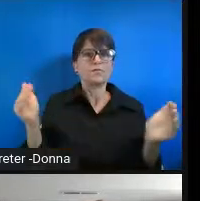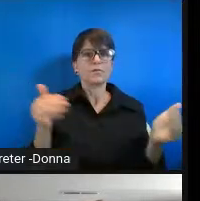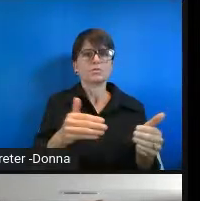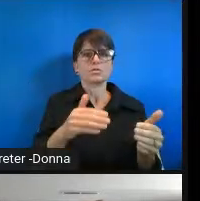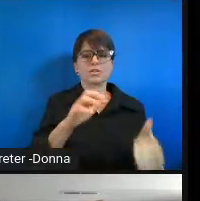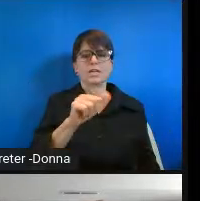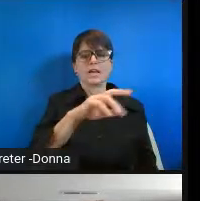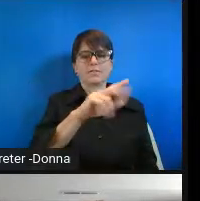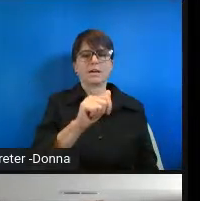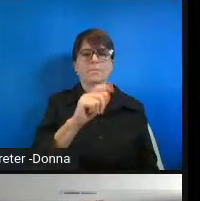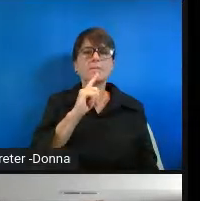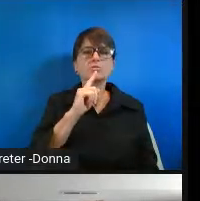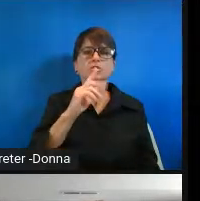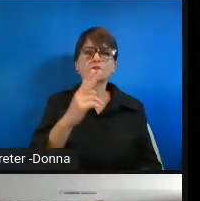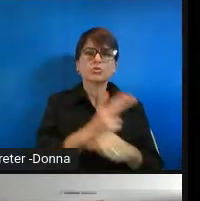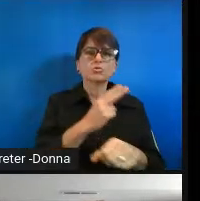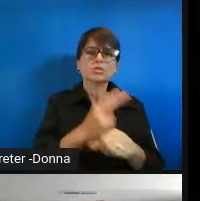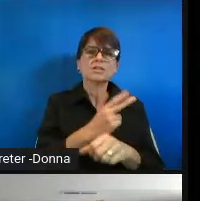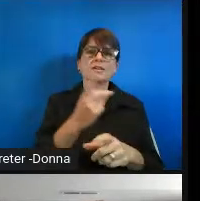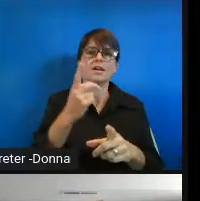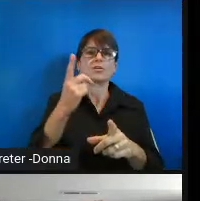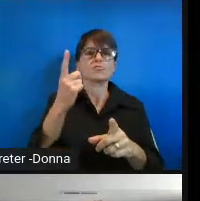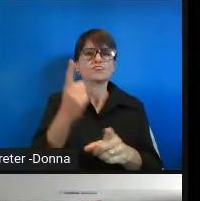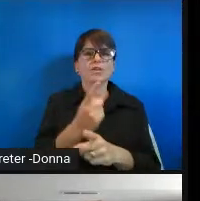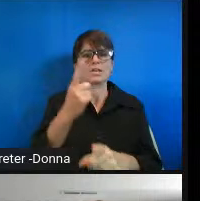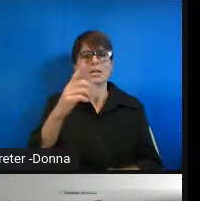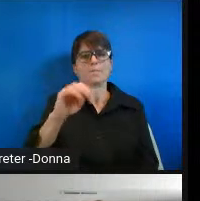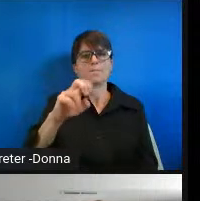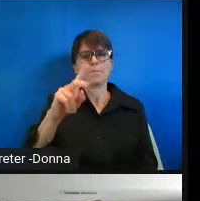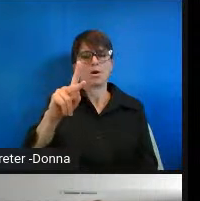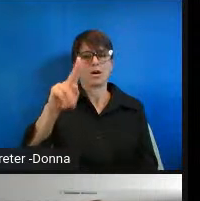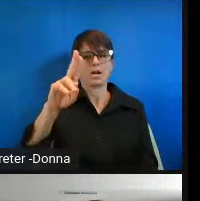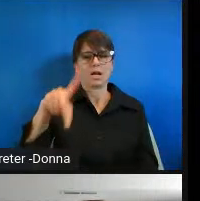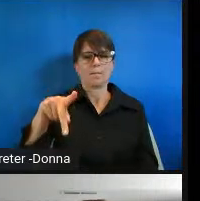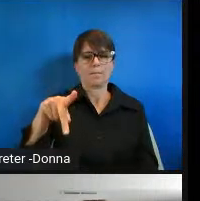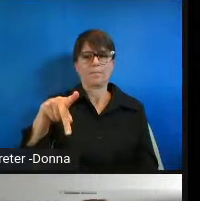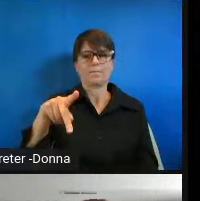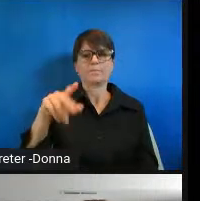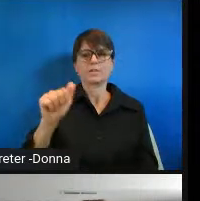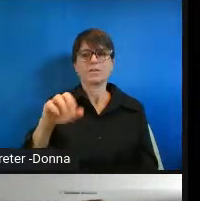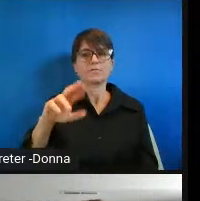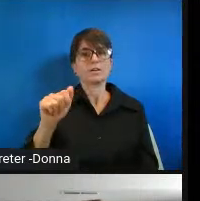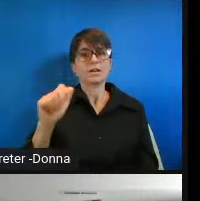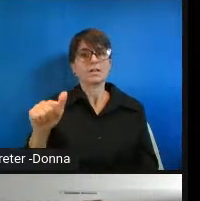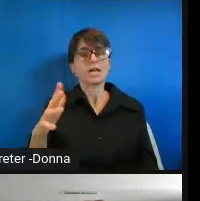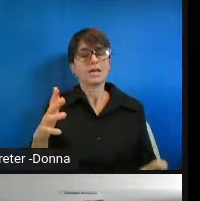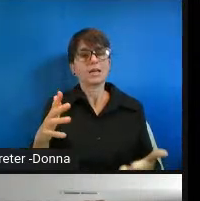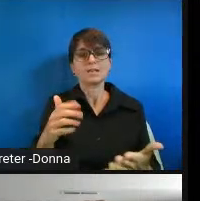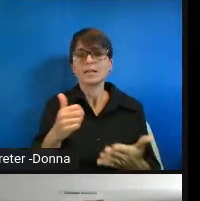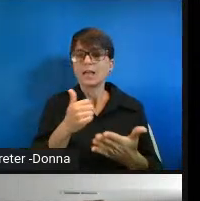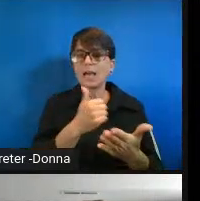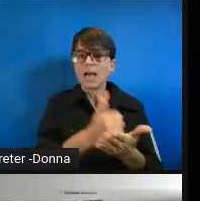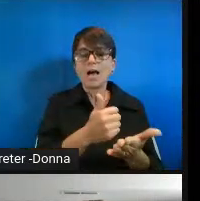When building interfaces, before you reach for aria roles, always consider whether you are using the right HTML markup.